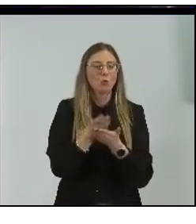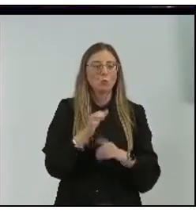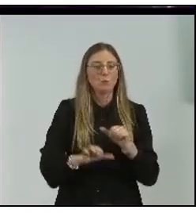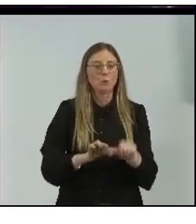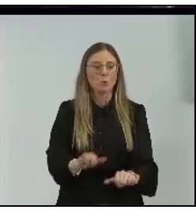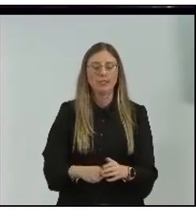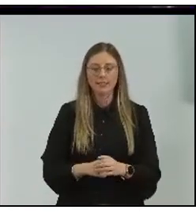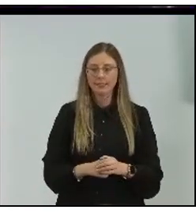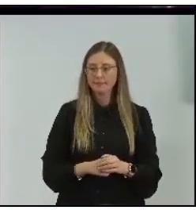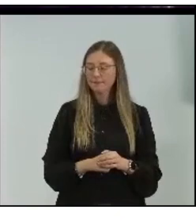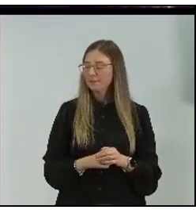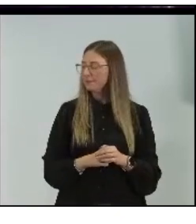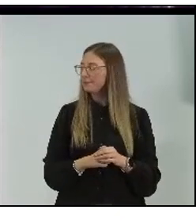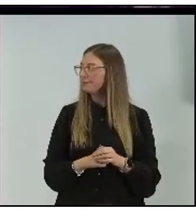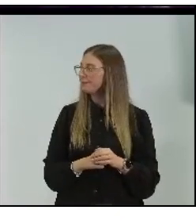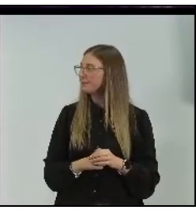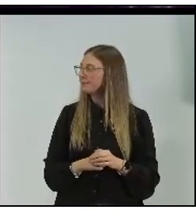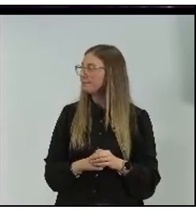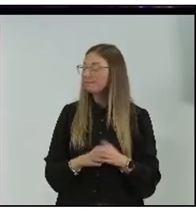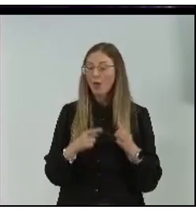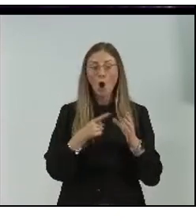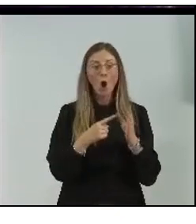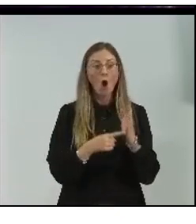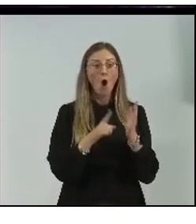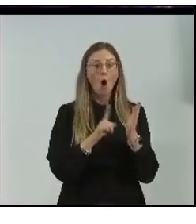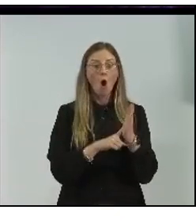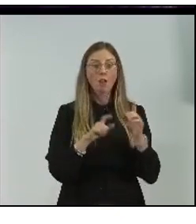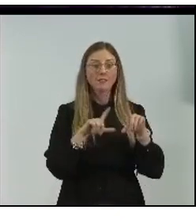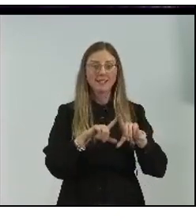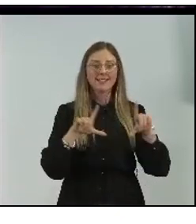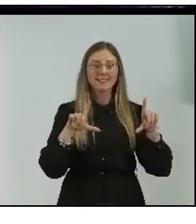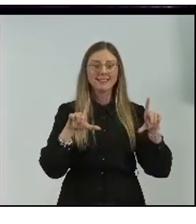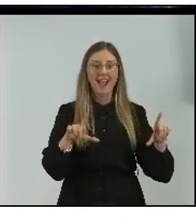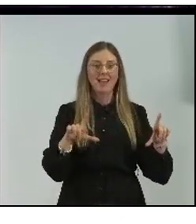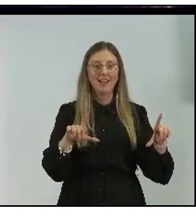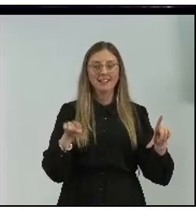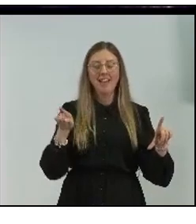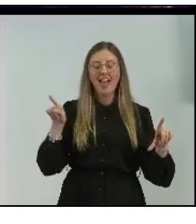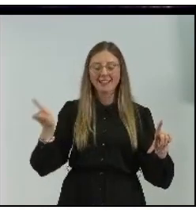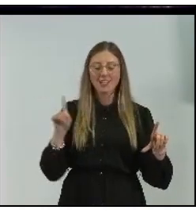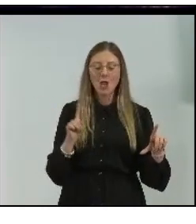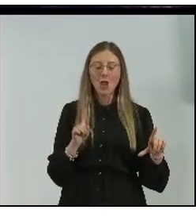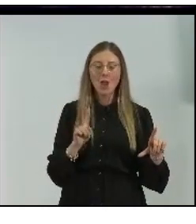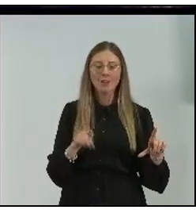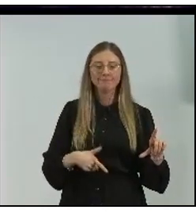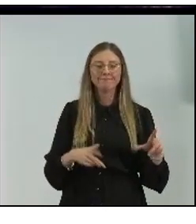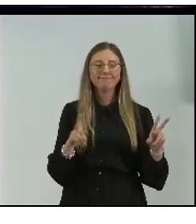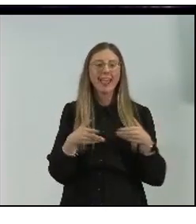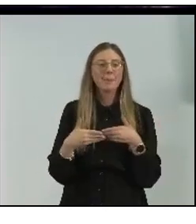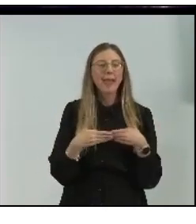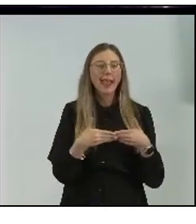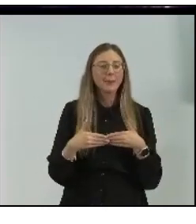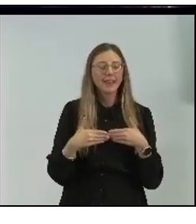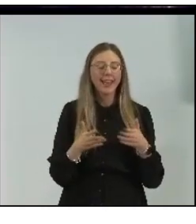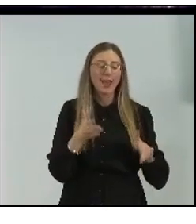And even more so I guess in alt text, which is obviously your bread and butter in the sense of what you've been doing and, and the difference between what a robot can write,